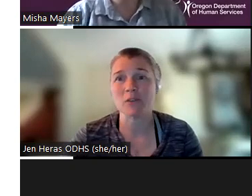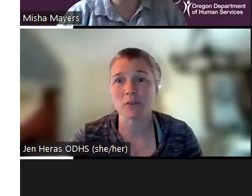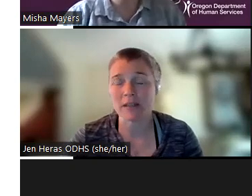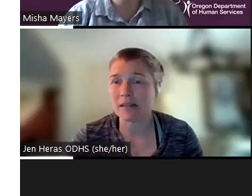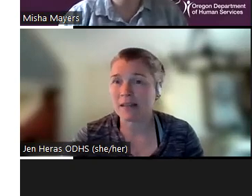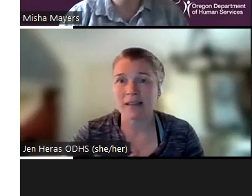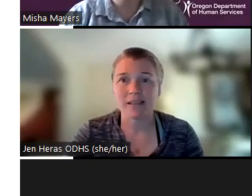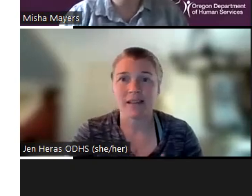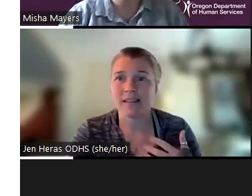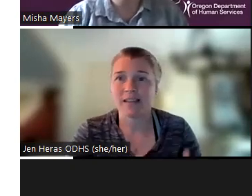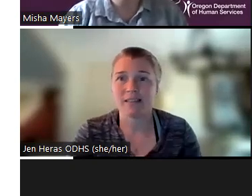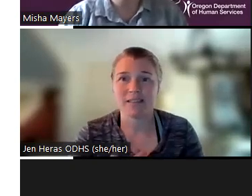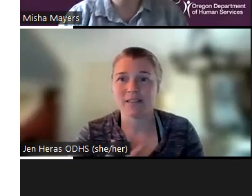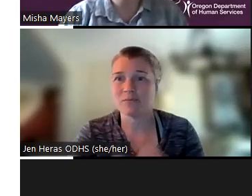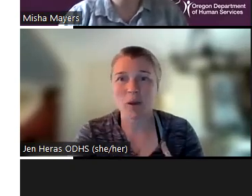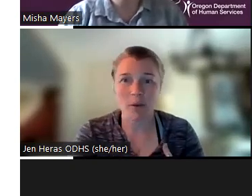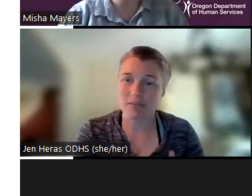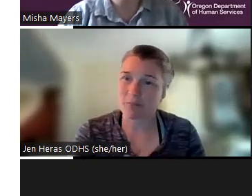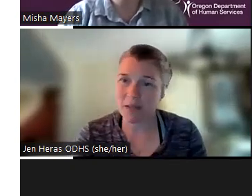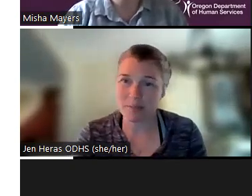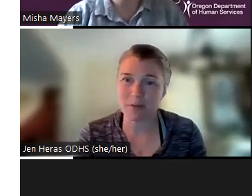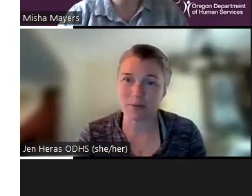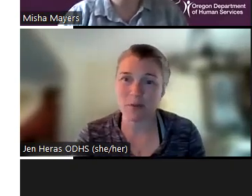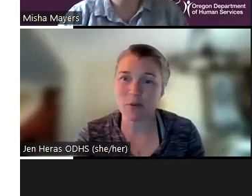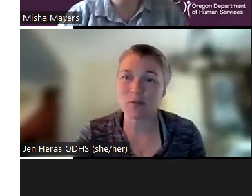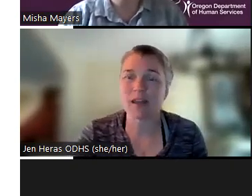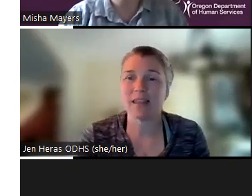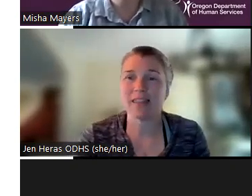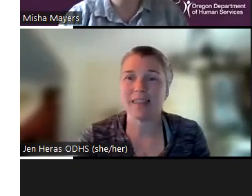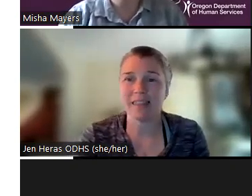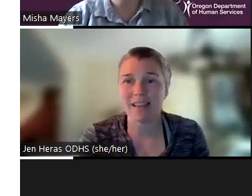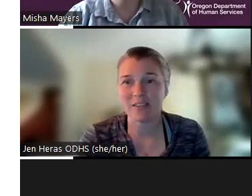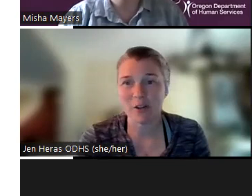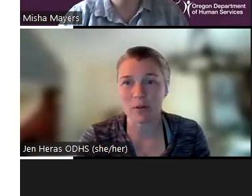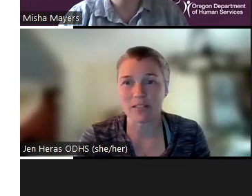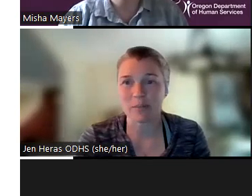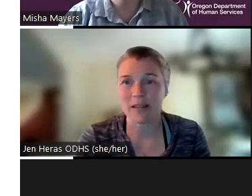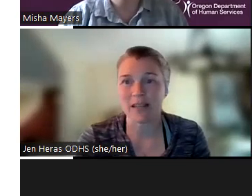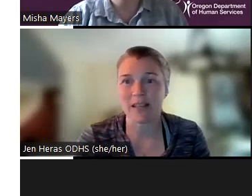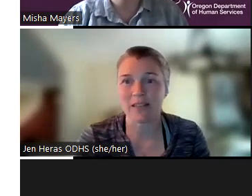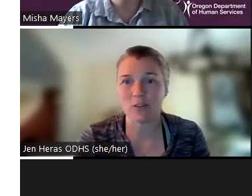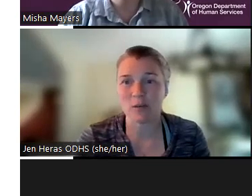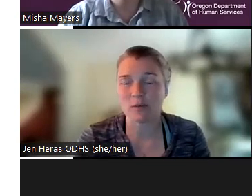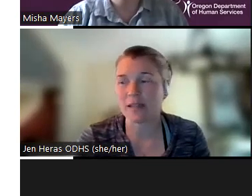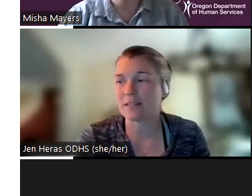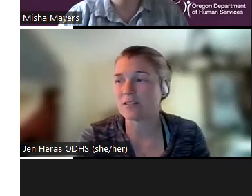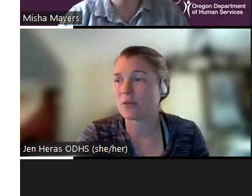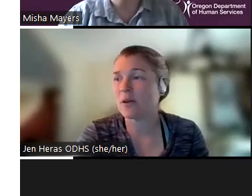MAKE SURE THE DROP-OFFS AND PICK-UPS GO SMOOTH AND THEN THEY CAN START PARTICIPATING IN THEIR JOBS PLAN.